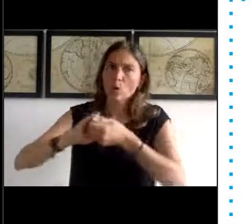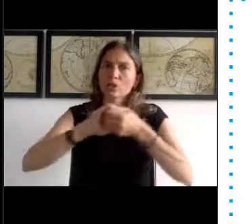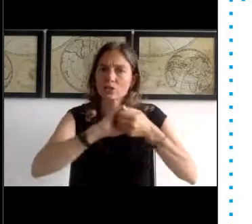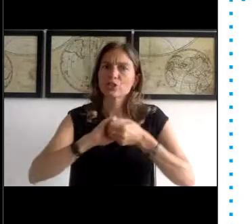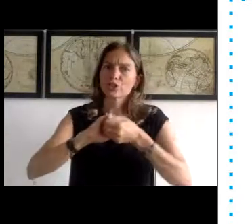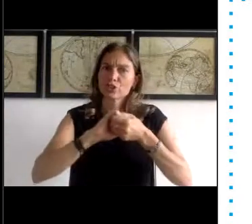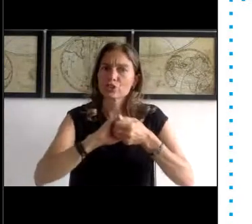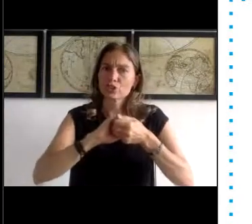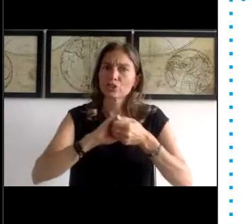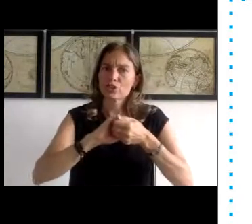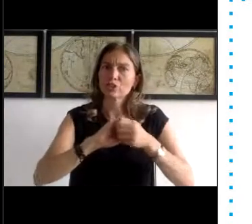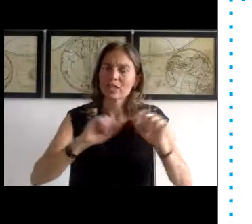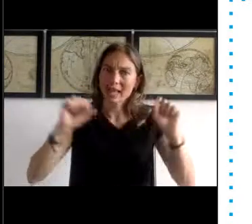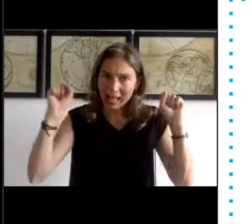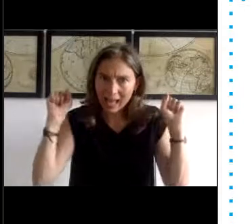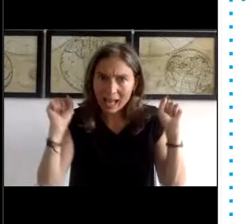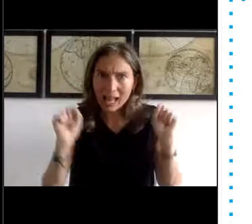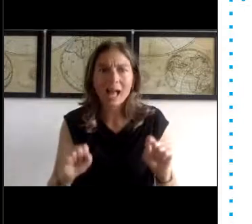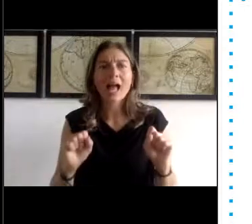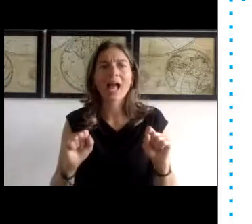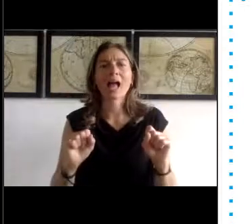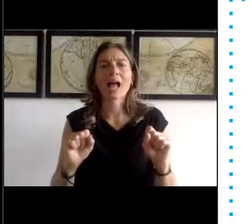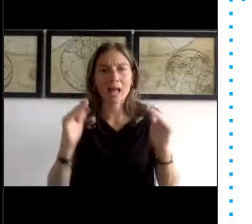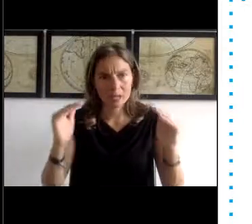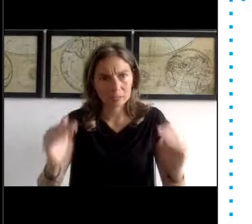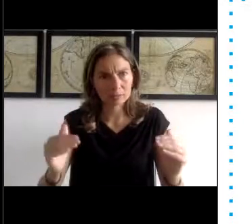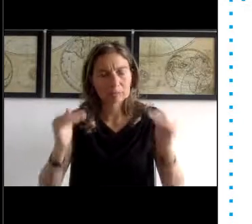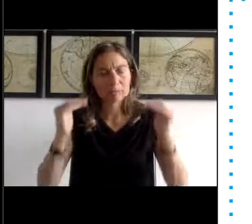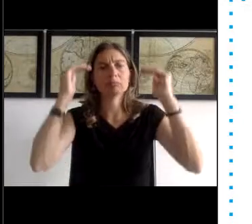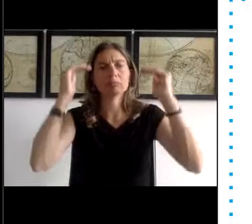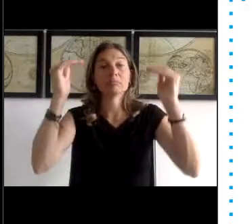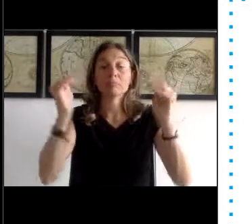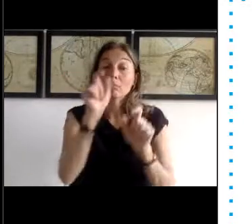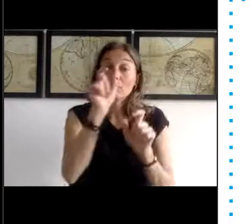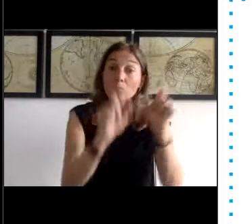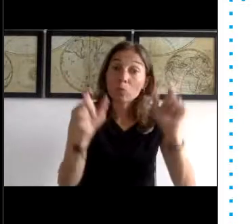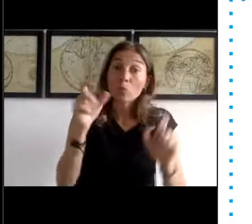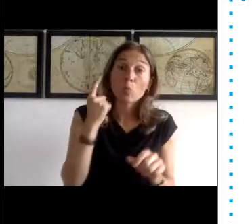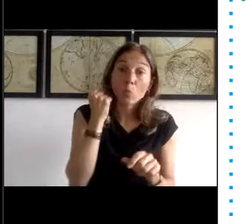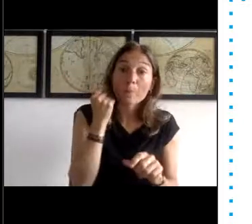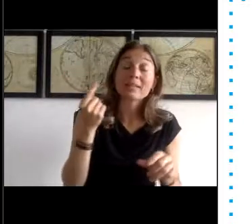Given the success of my experience in Bergen, my university proposed me